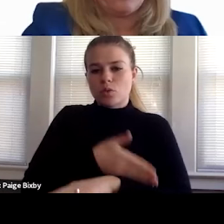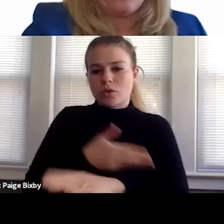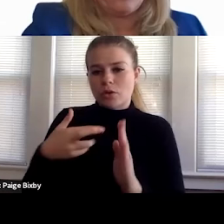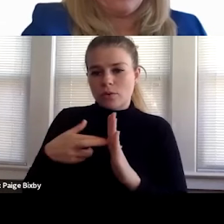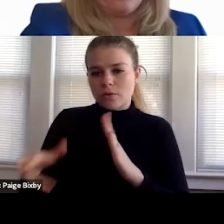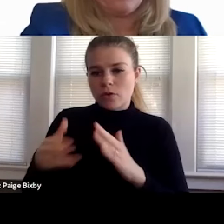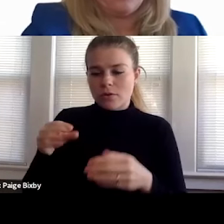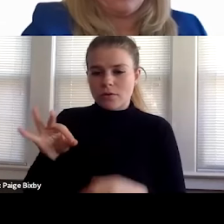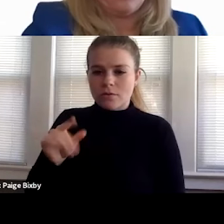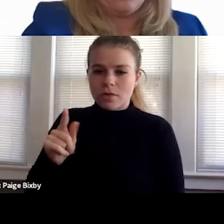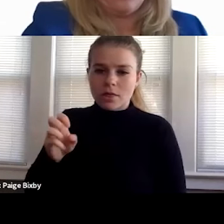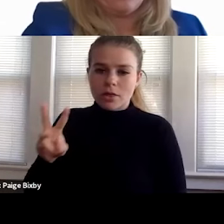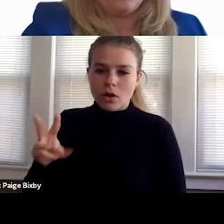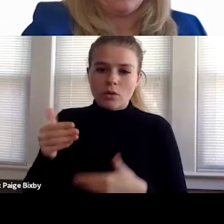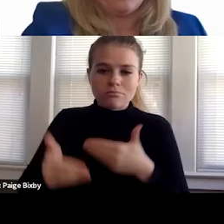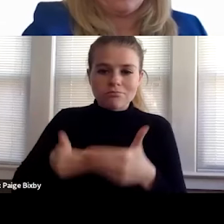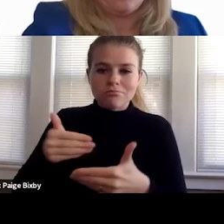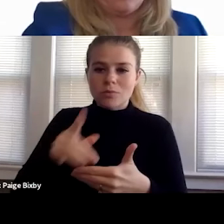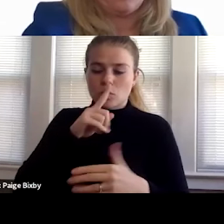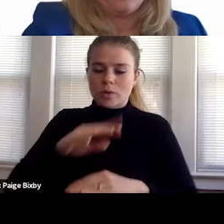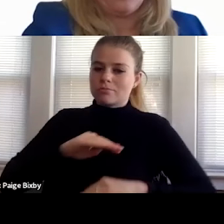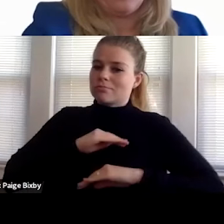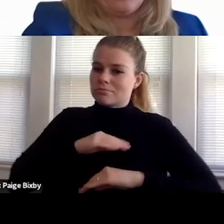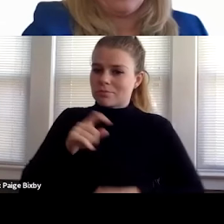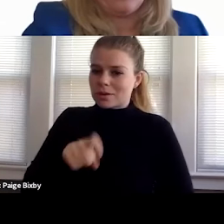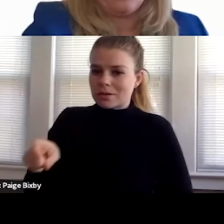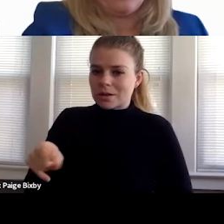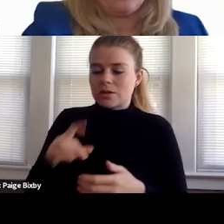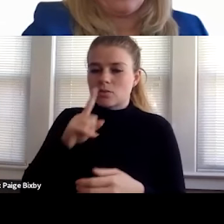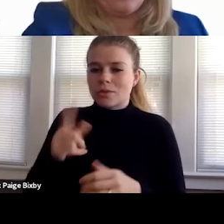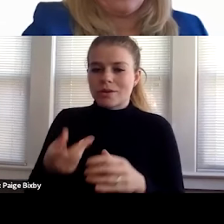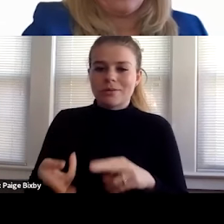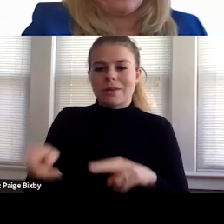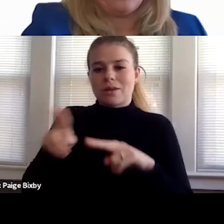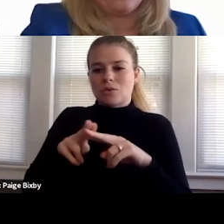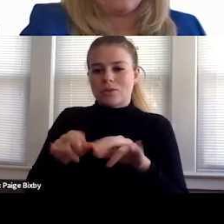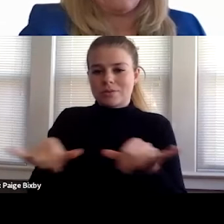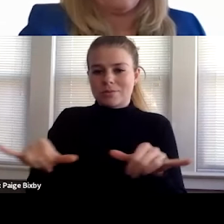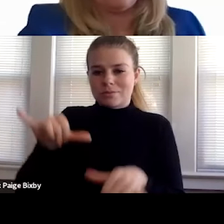and really meeting the need or have increasing your scale, as we talked about earlier.